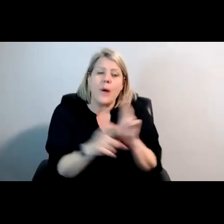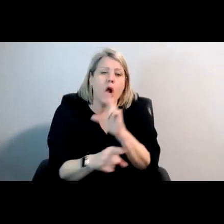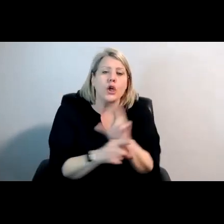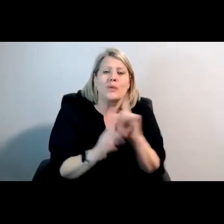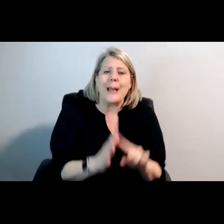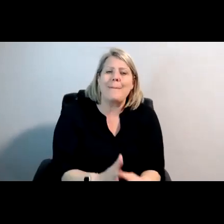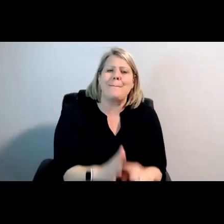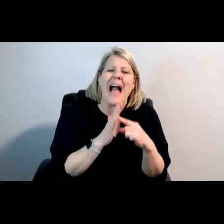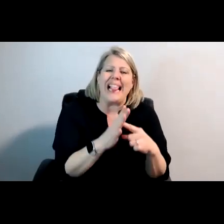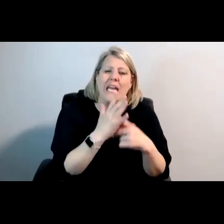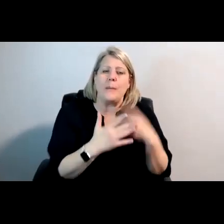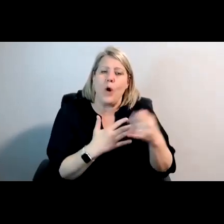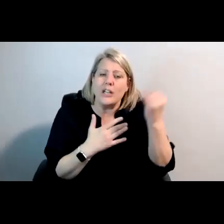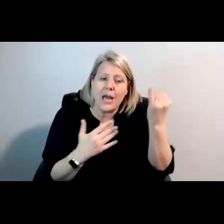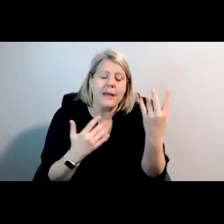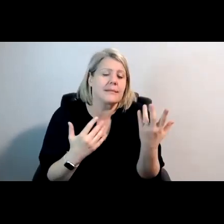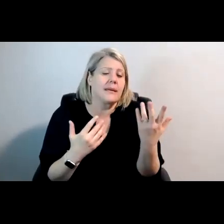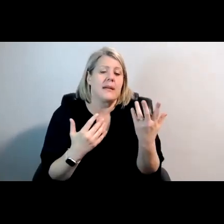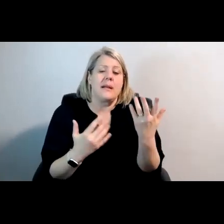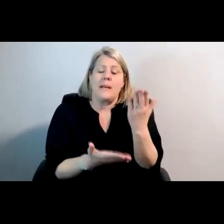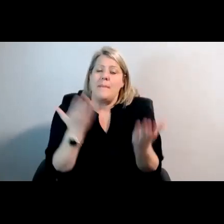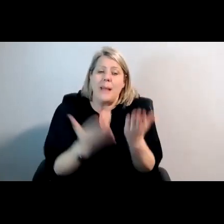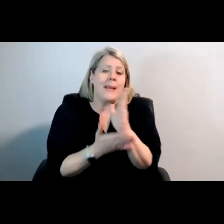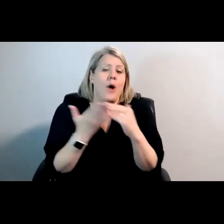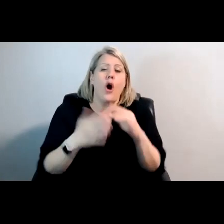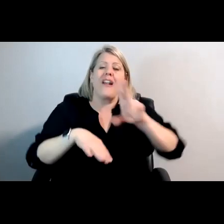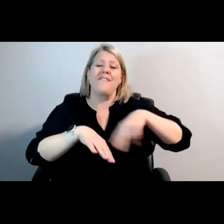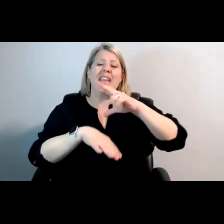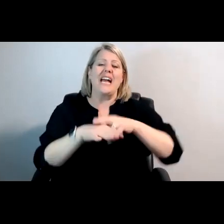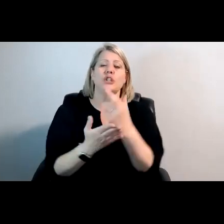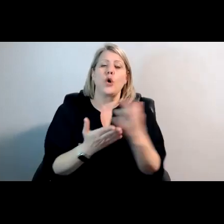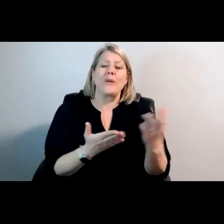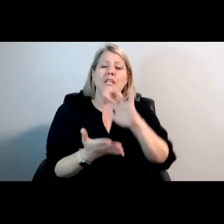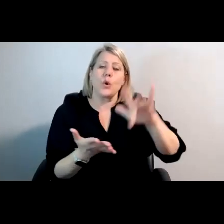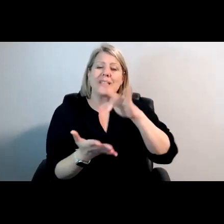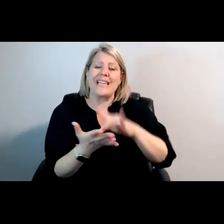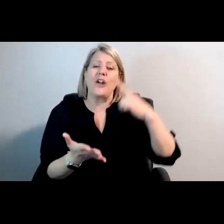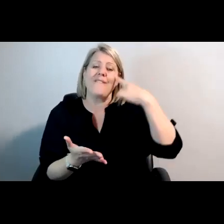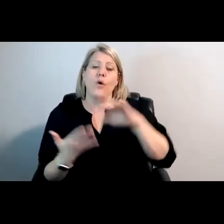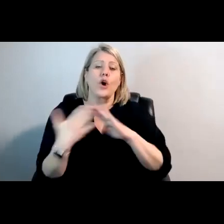through being part of the National Resource Center community of practice. So there are many different ways